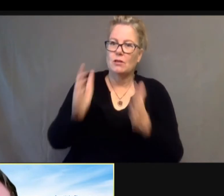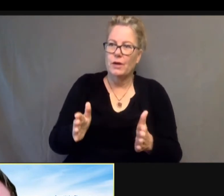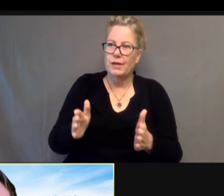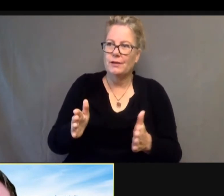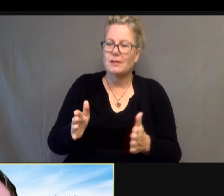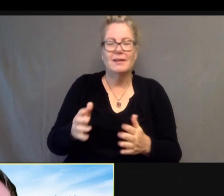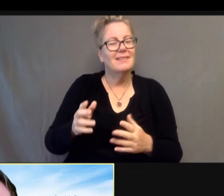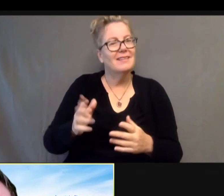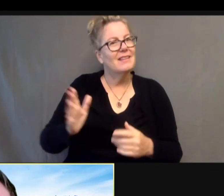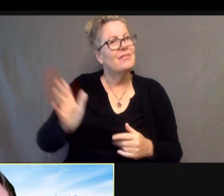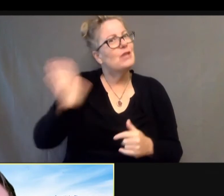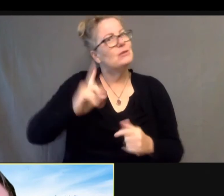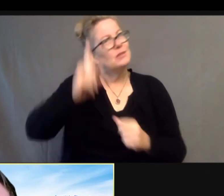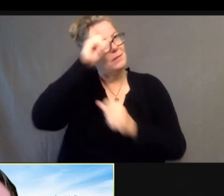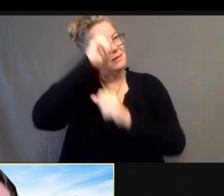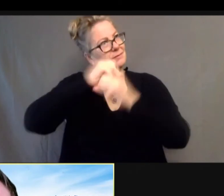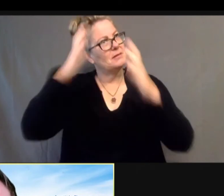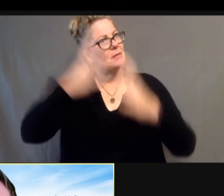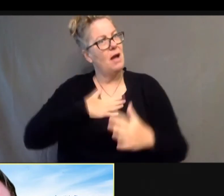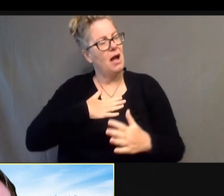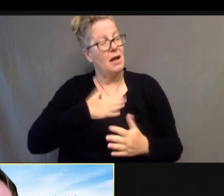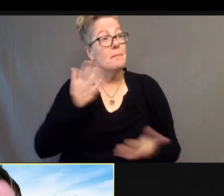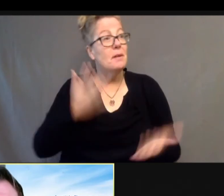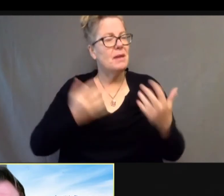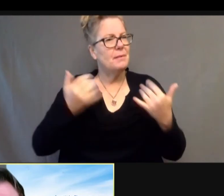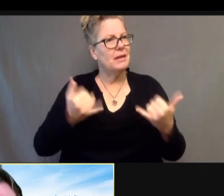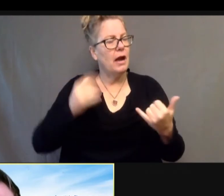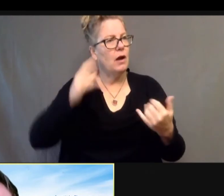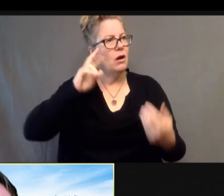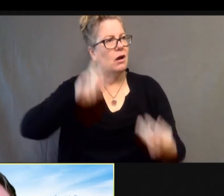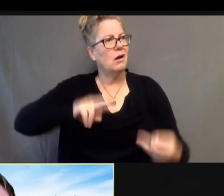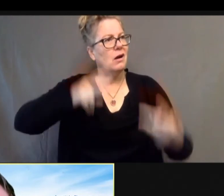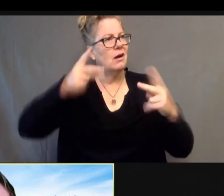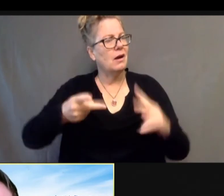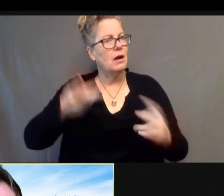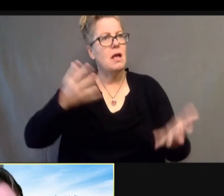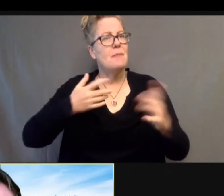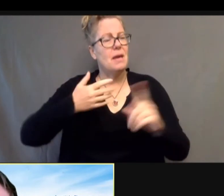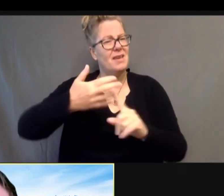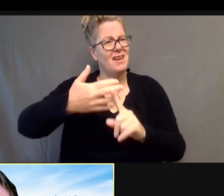early enough in this process. How do you, what do you think the best timing is?